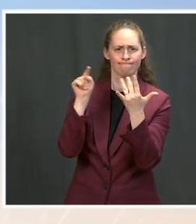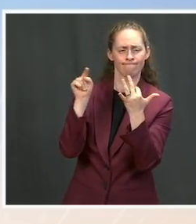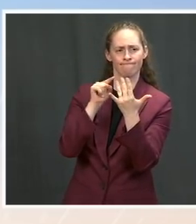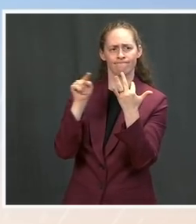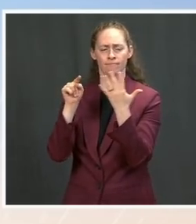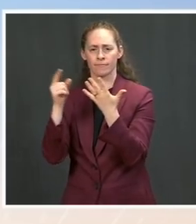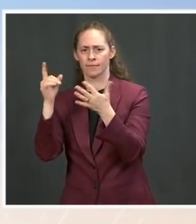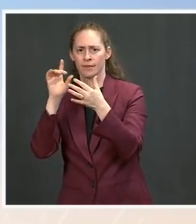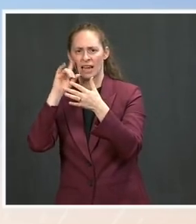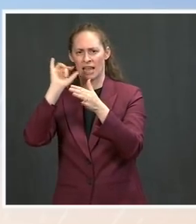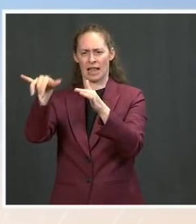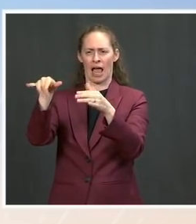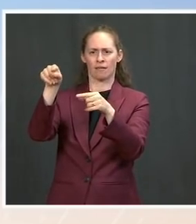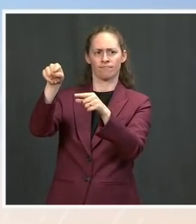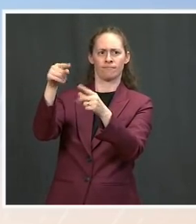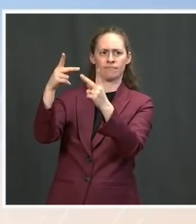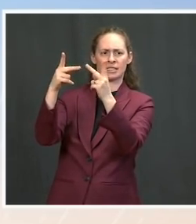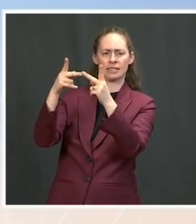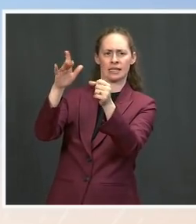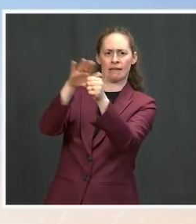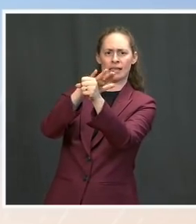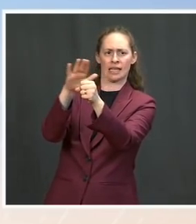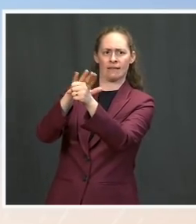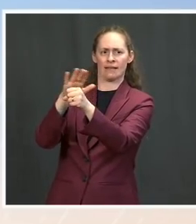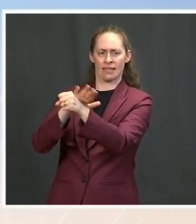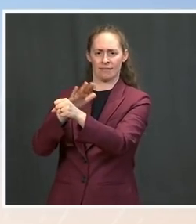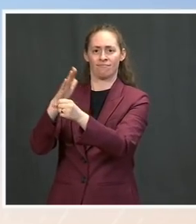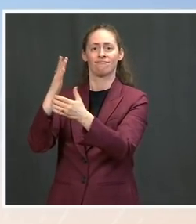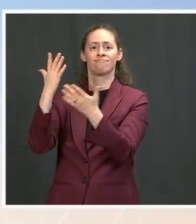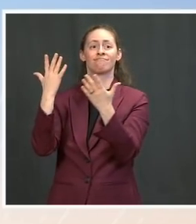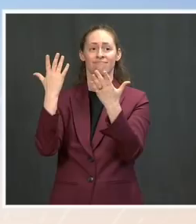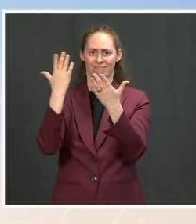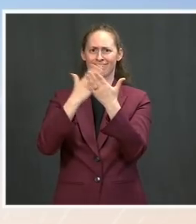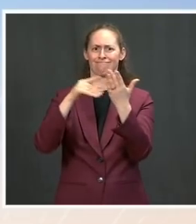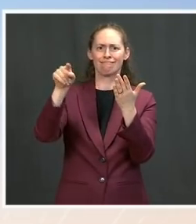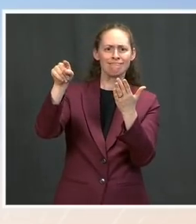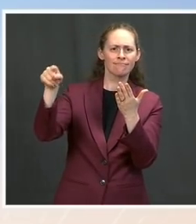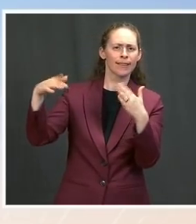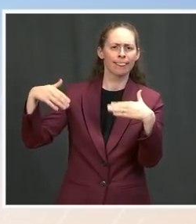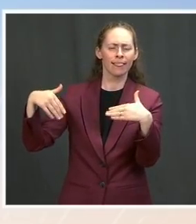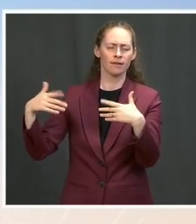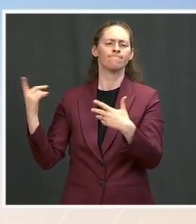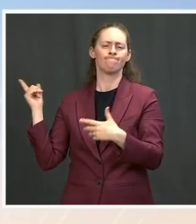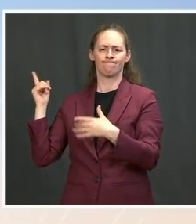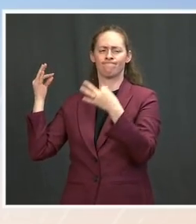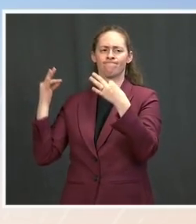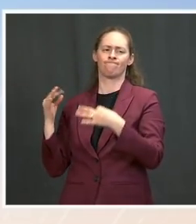and still remain vacant. I will say, having served at the State Department for a couple of years, there are incredible career service employees